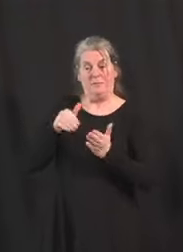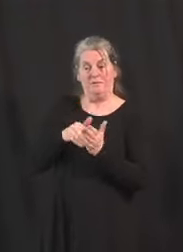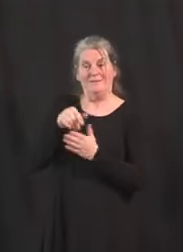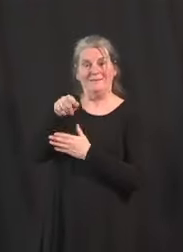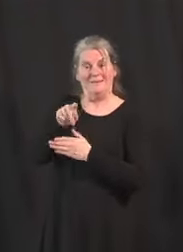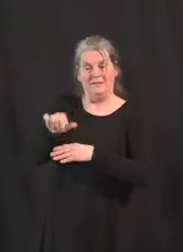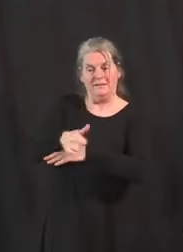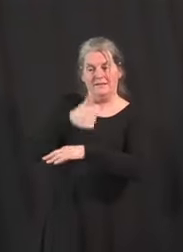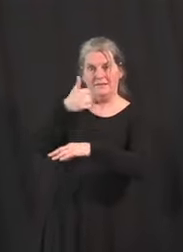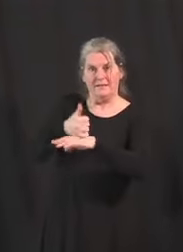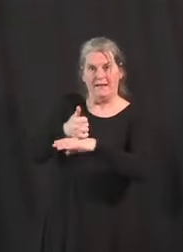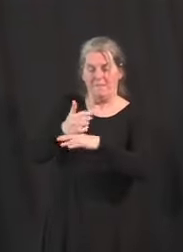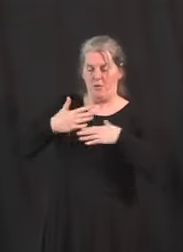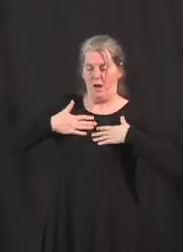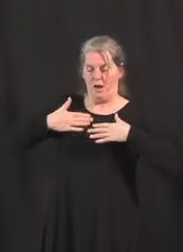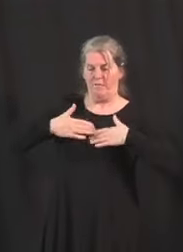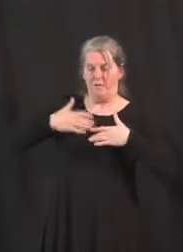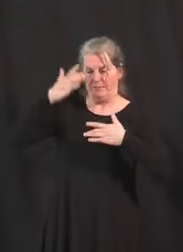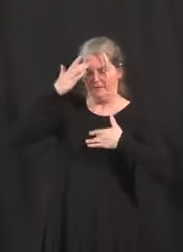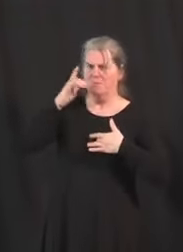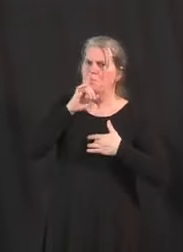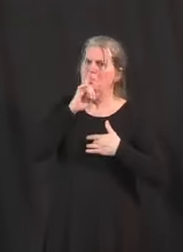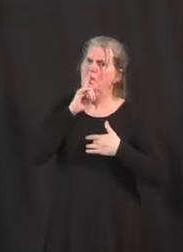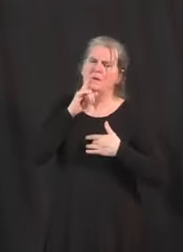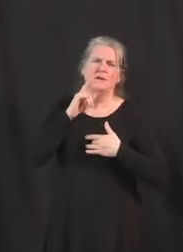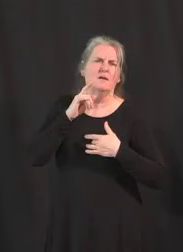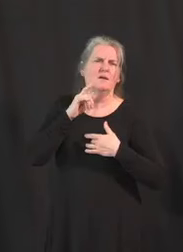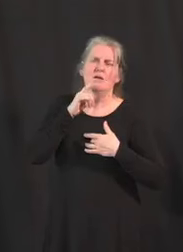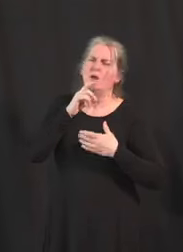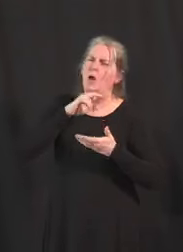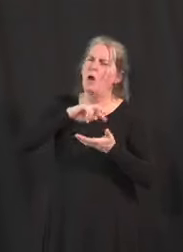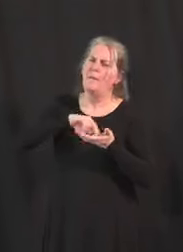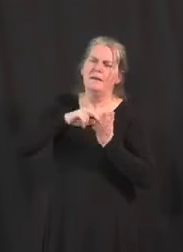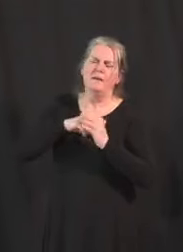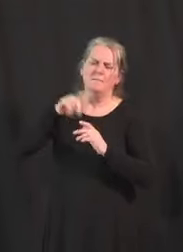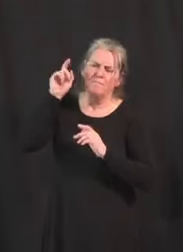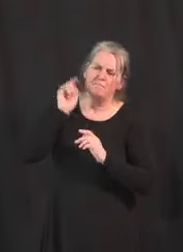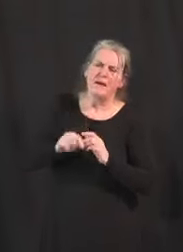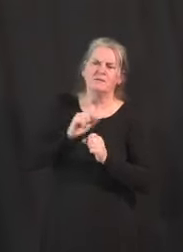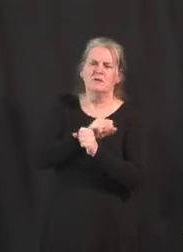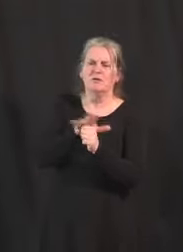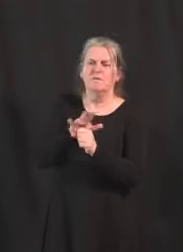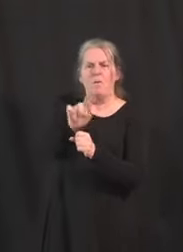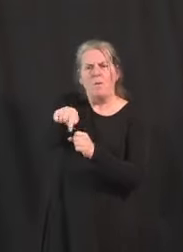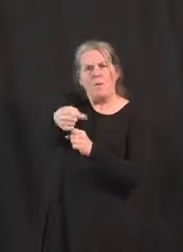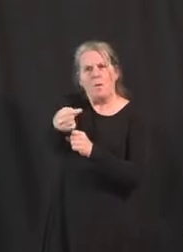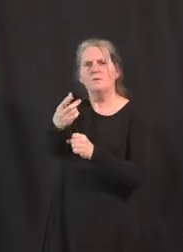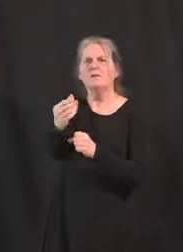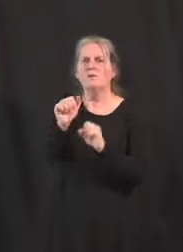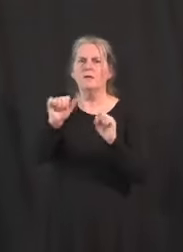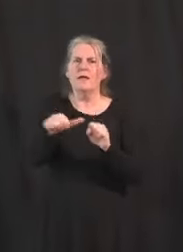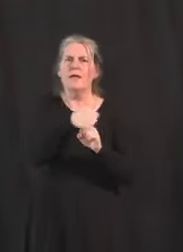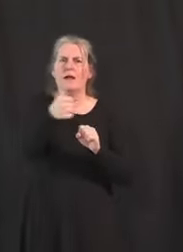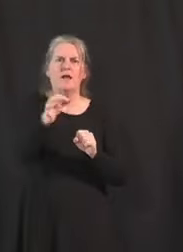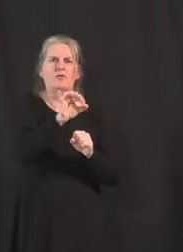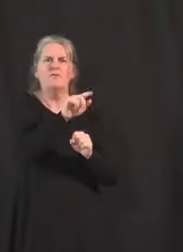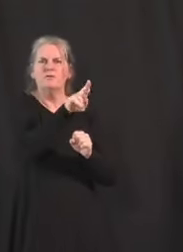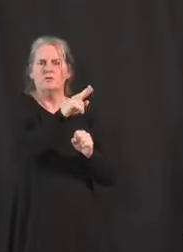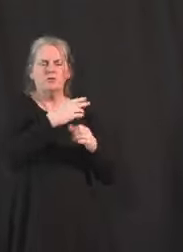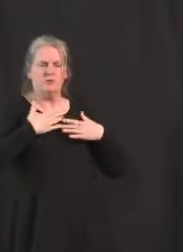REGARDLESS OF WHETHER THEY SCREEN IN FOR COVID OR NOT BUT WHO ARE ADVISED AFTER A CALL